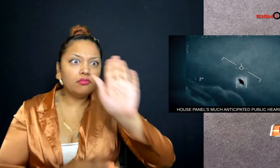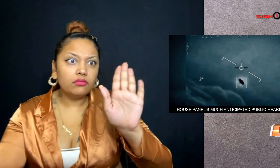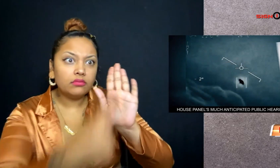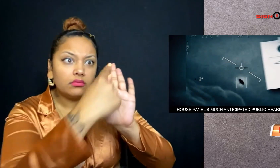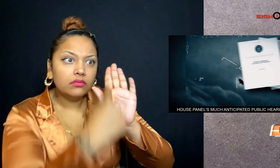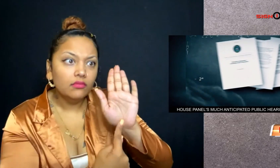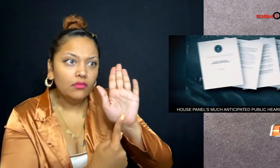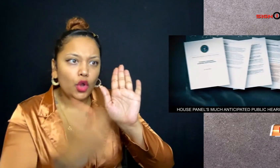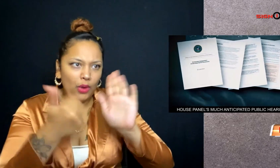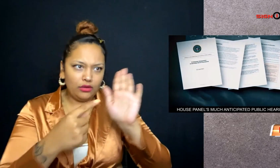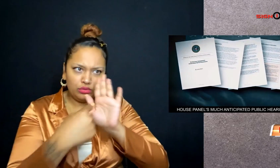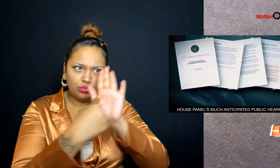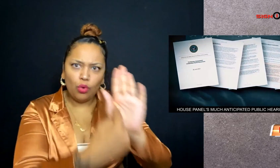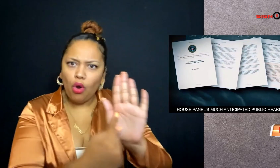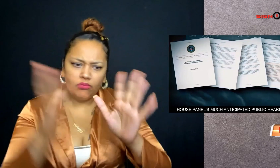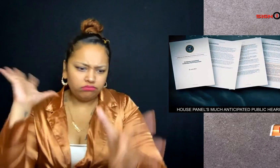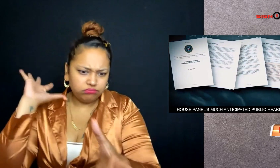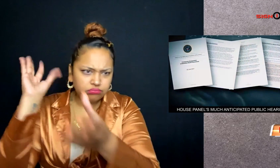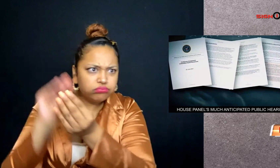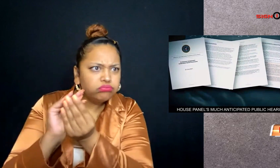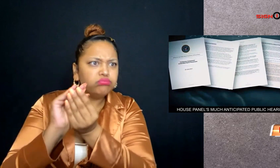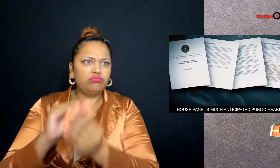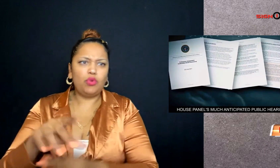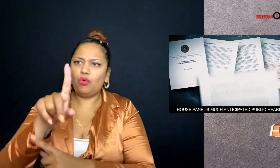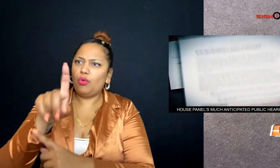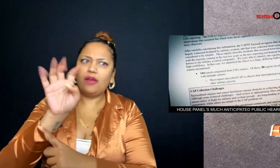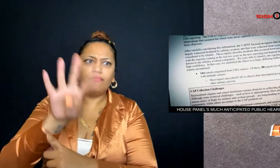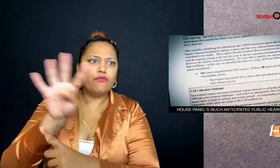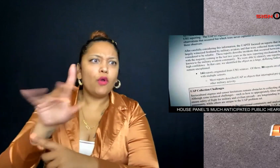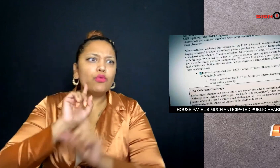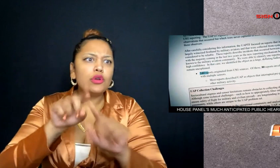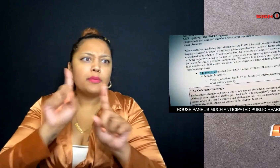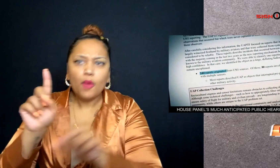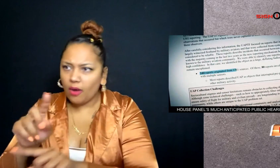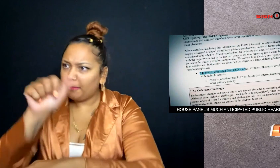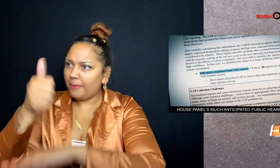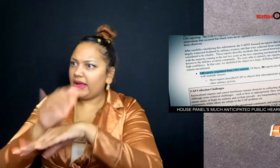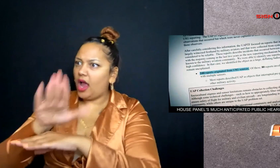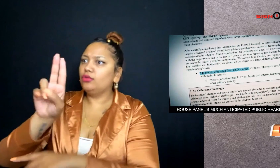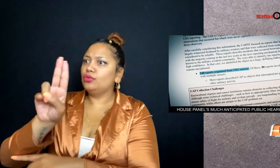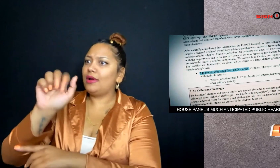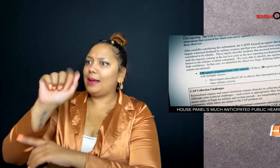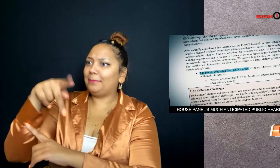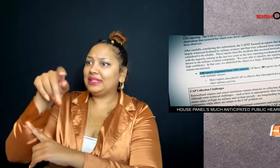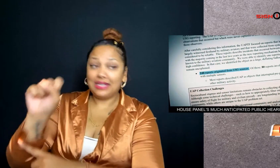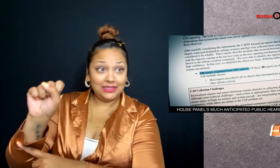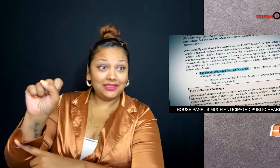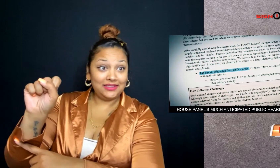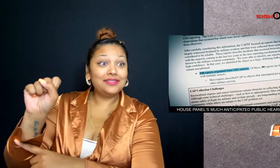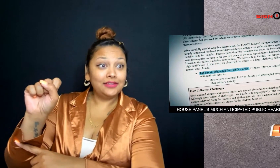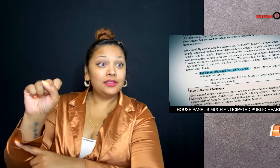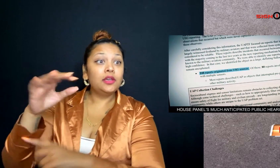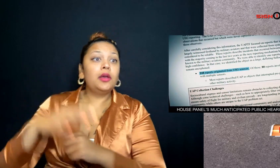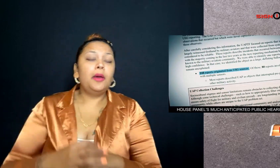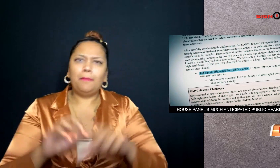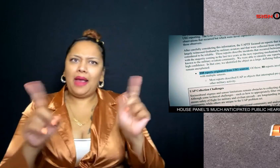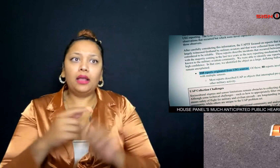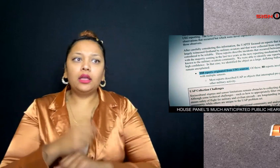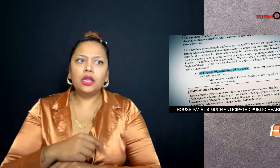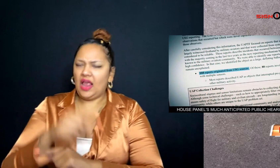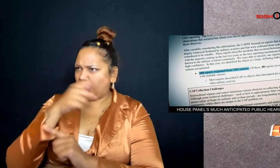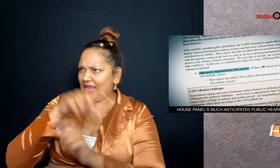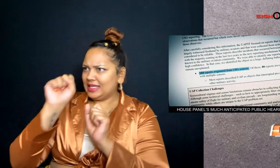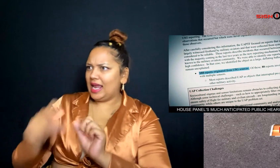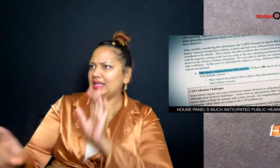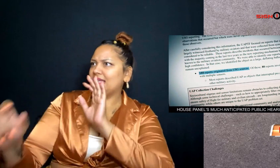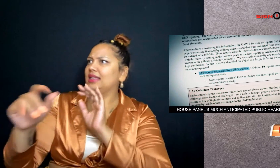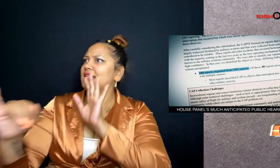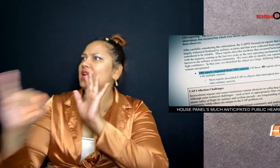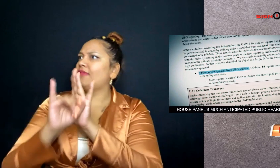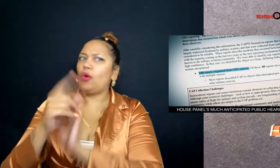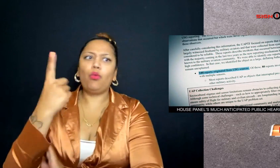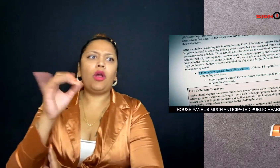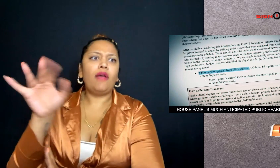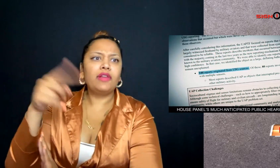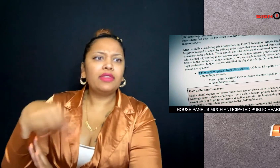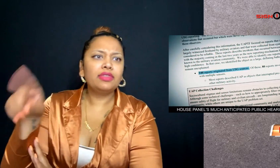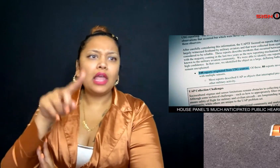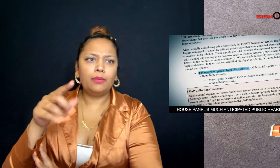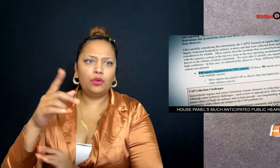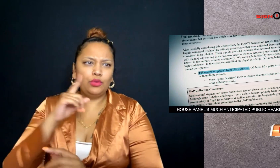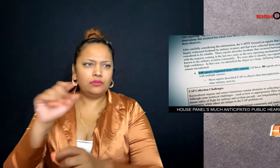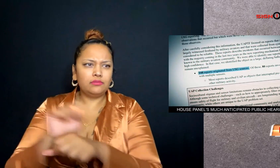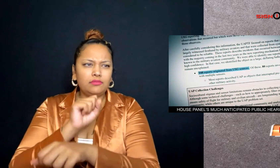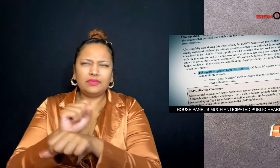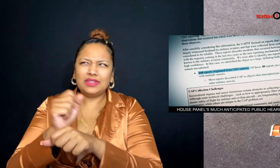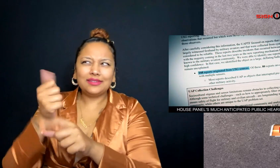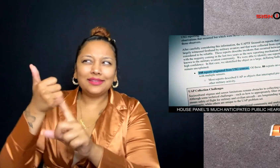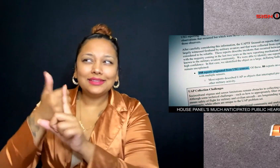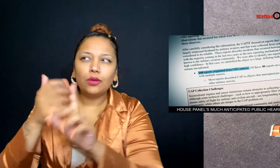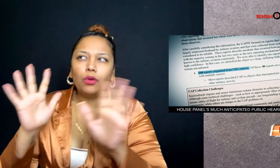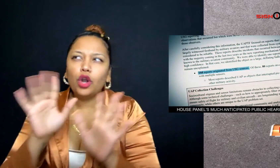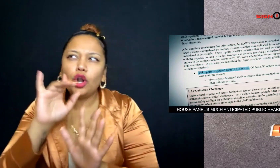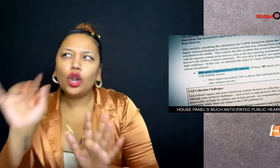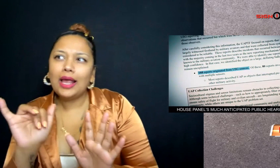a highly anticipated report which examined 144 reports of UAPs but they could identify